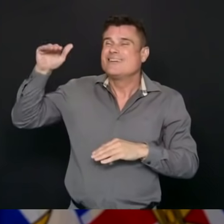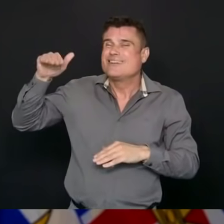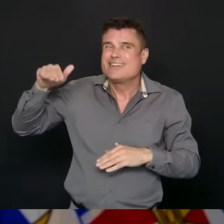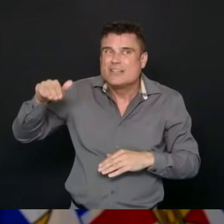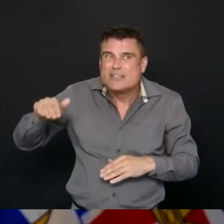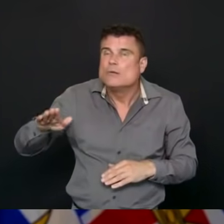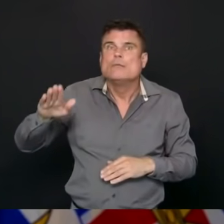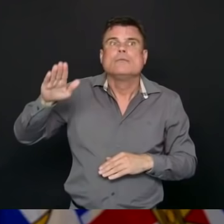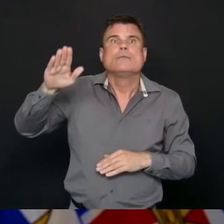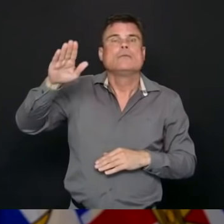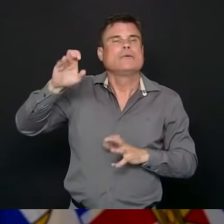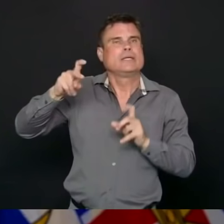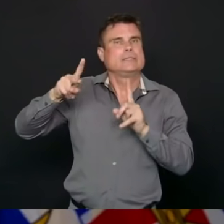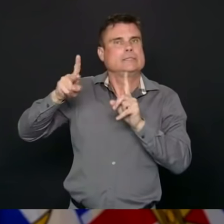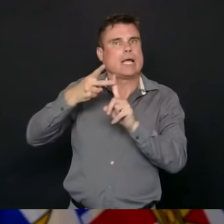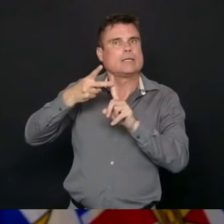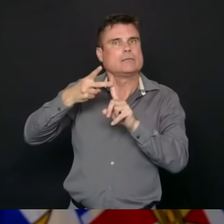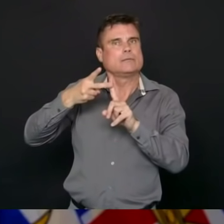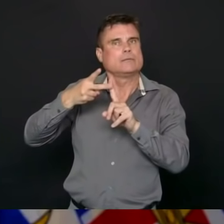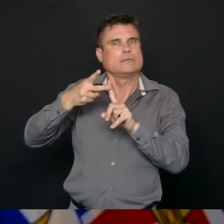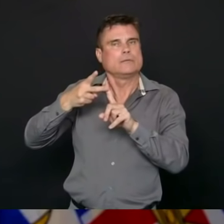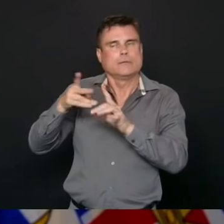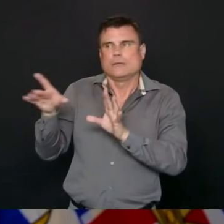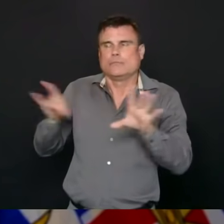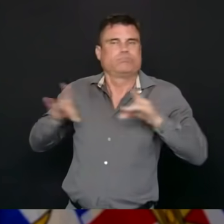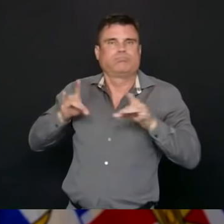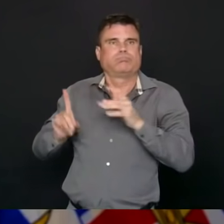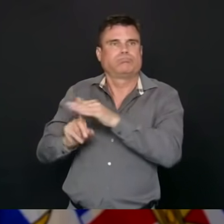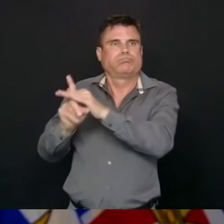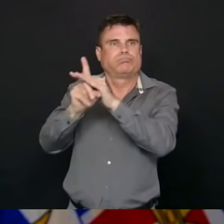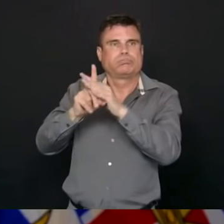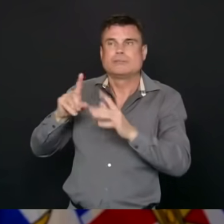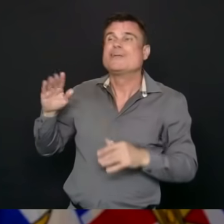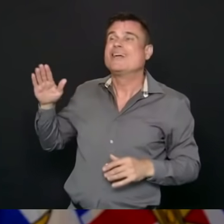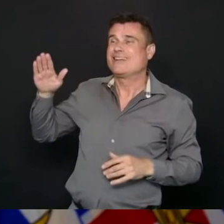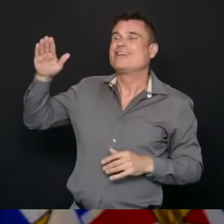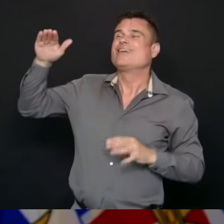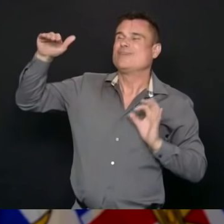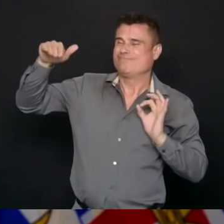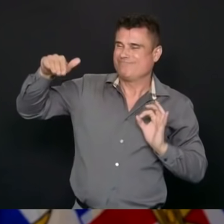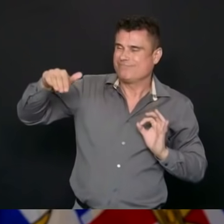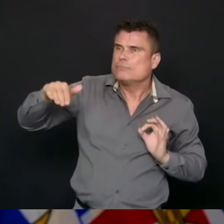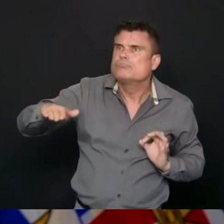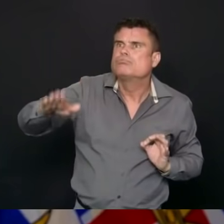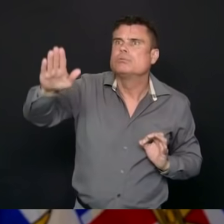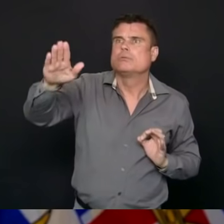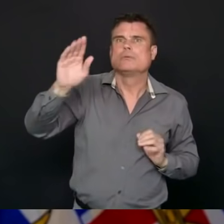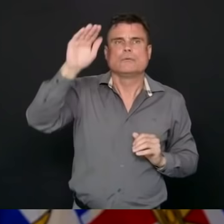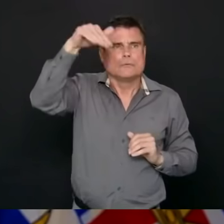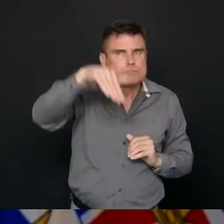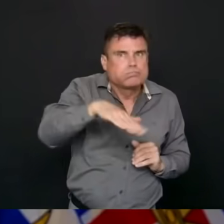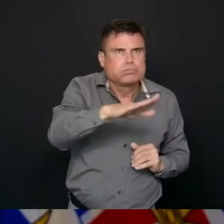Whether the second wave will be more severe than the first, I don't know. I don't think anybody knows,